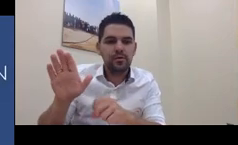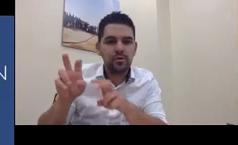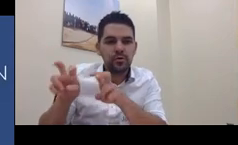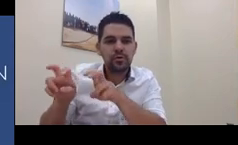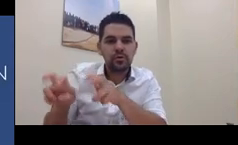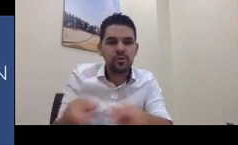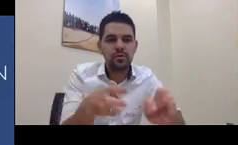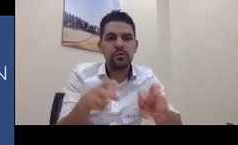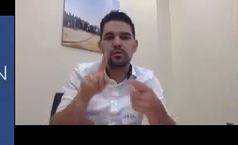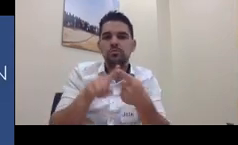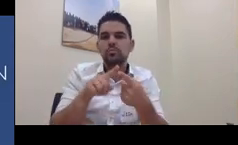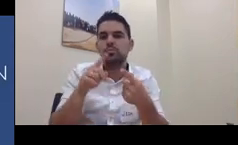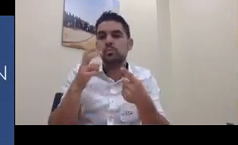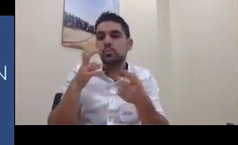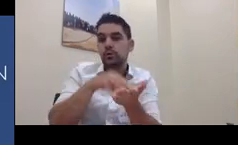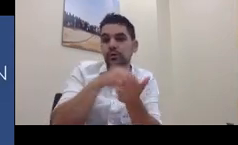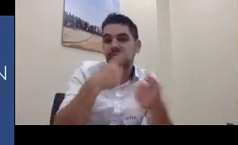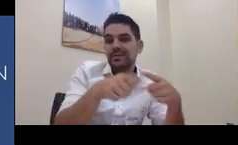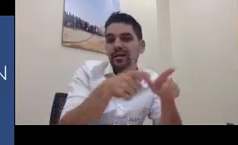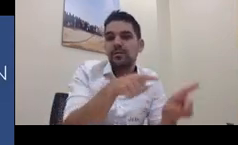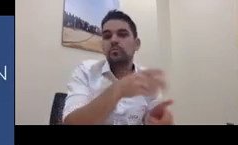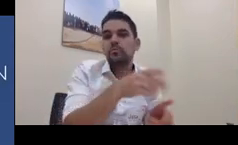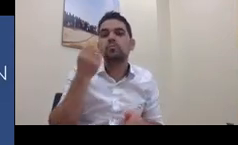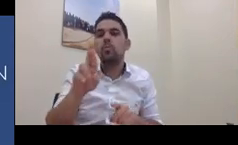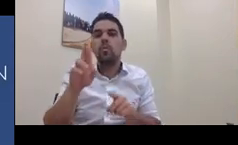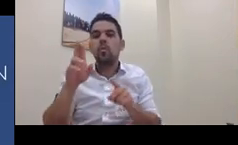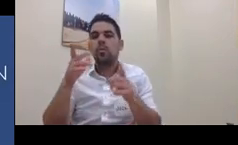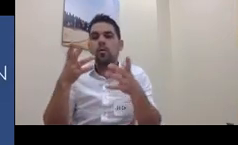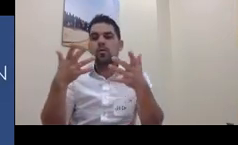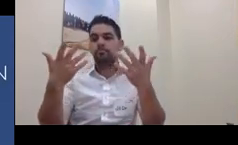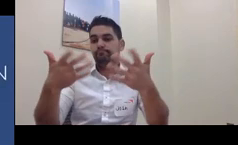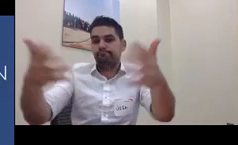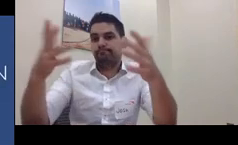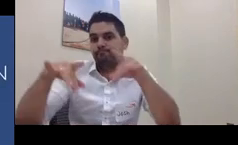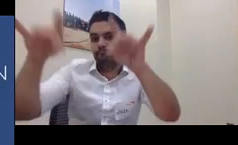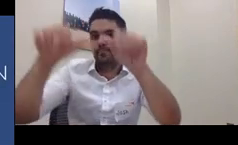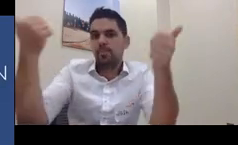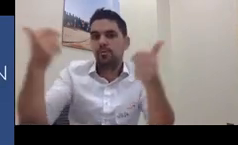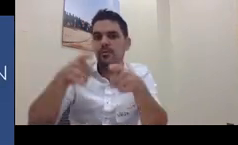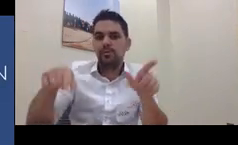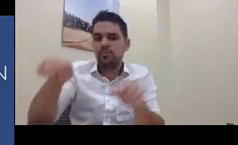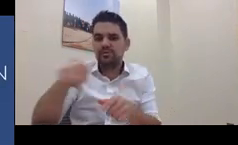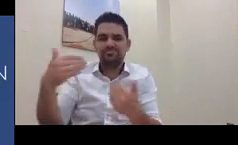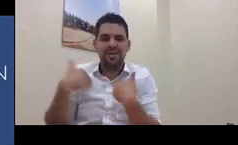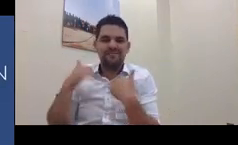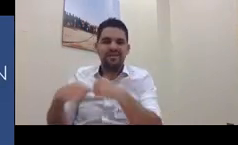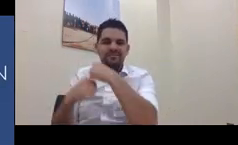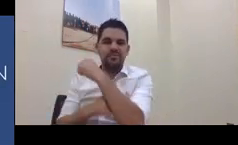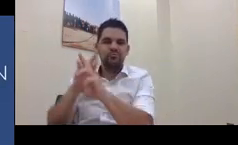So, their transition to learning sign language or just acquiring other languages.